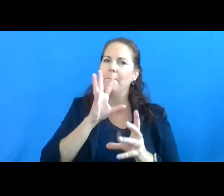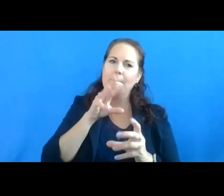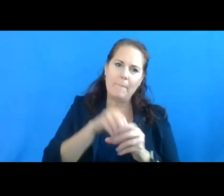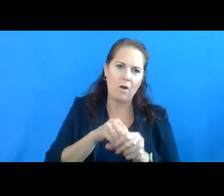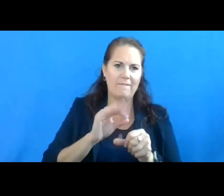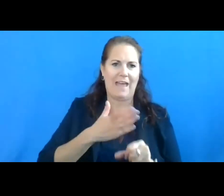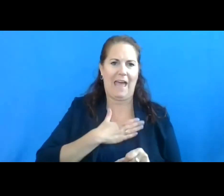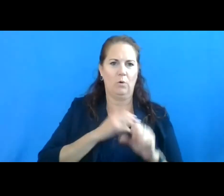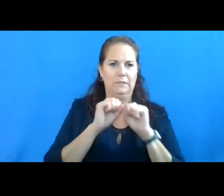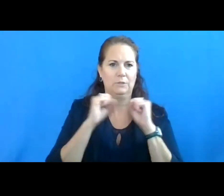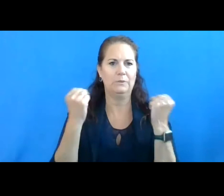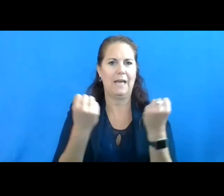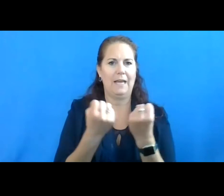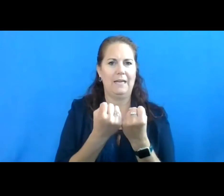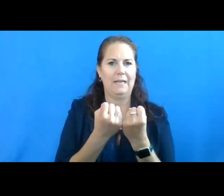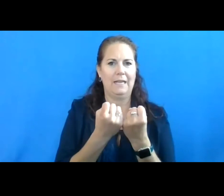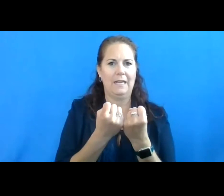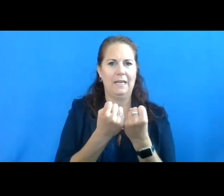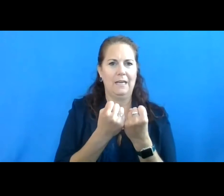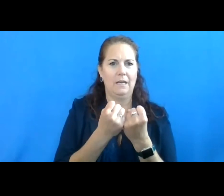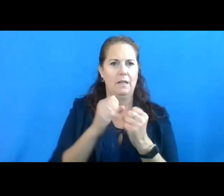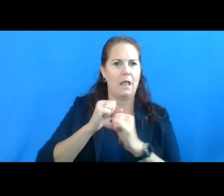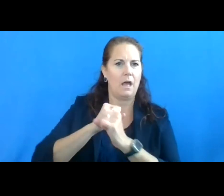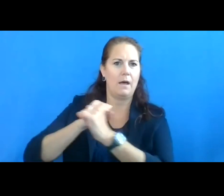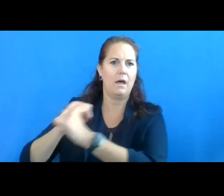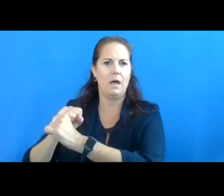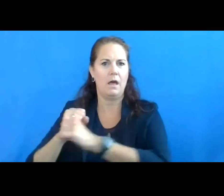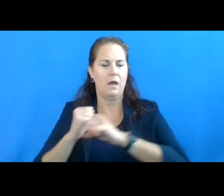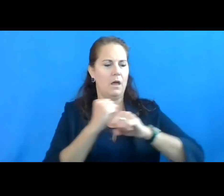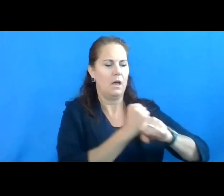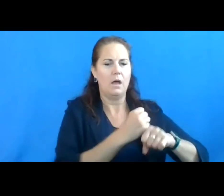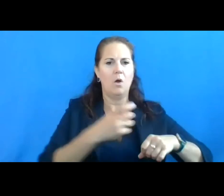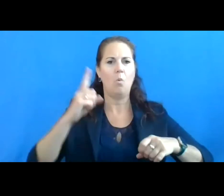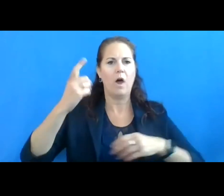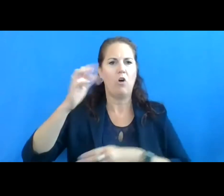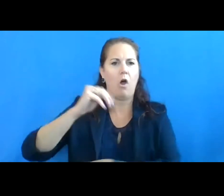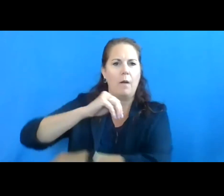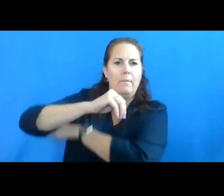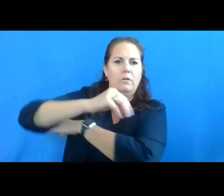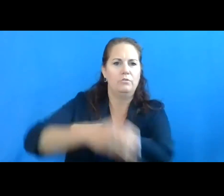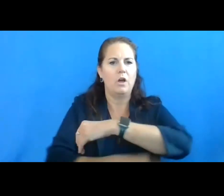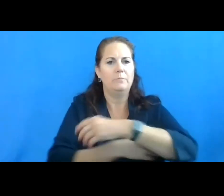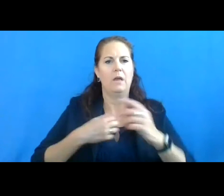It was one on one arm and one on the other. And these two women ushered me in.